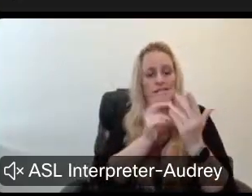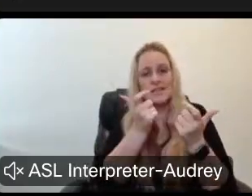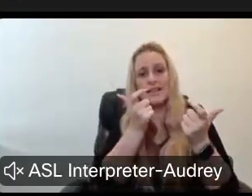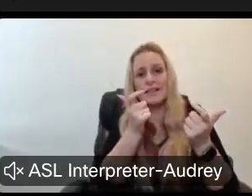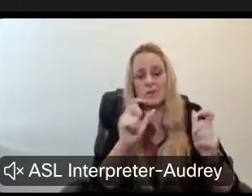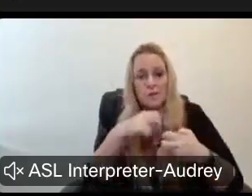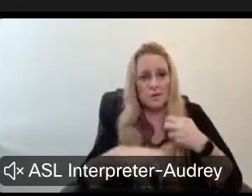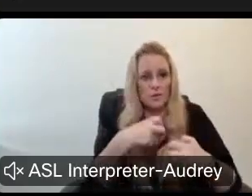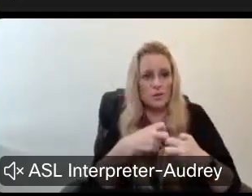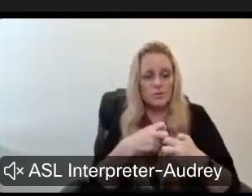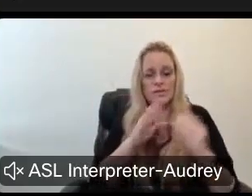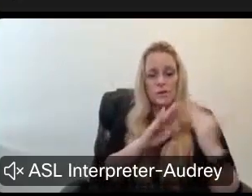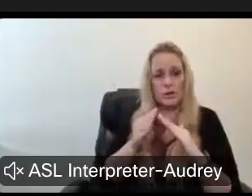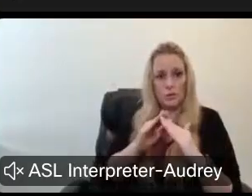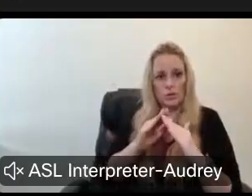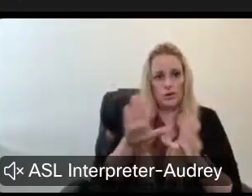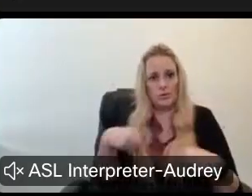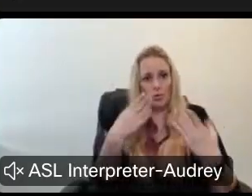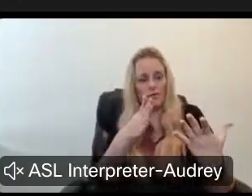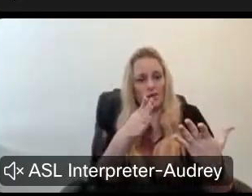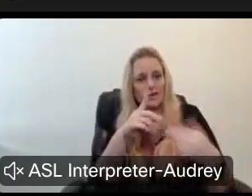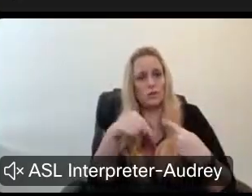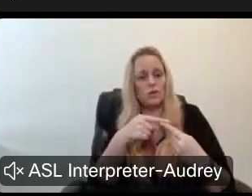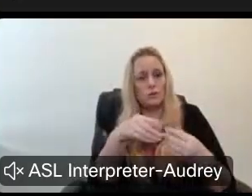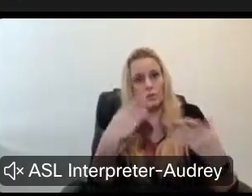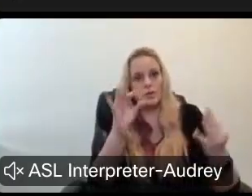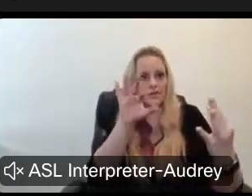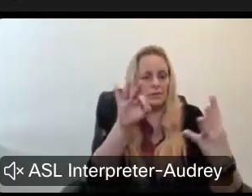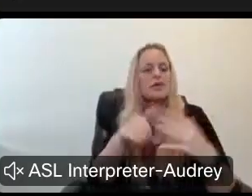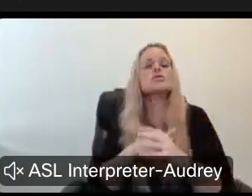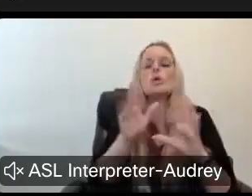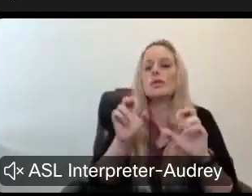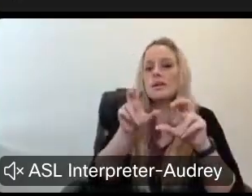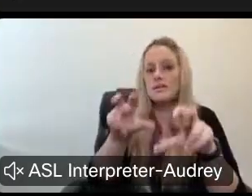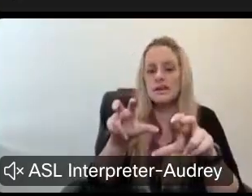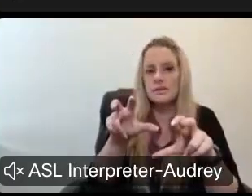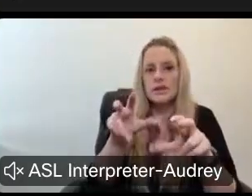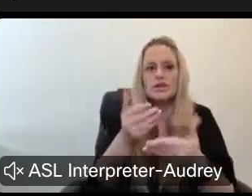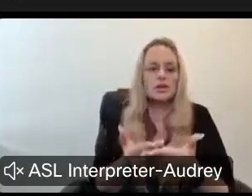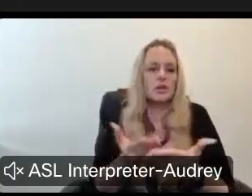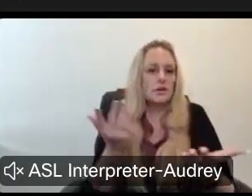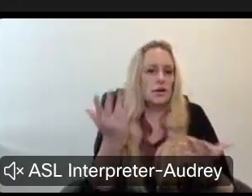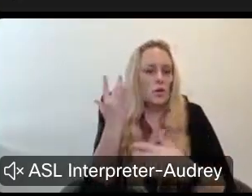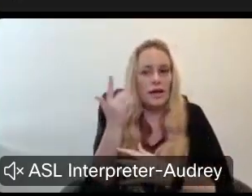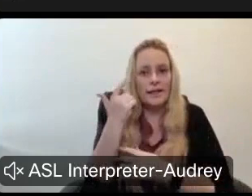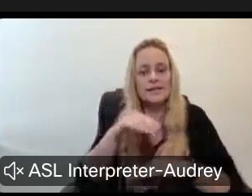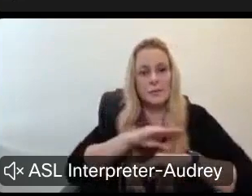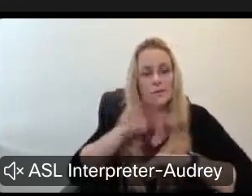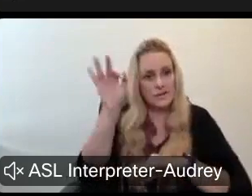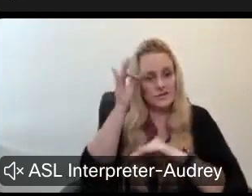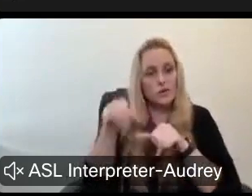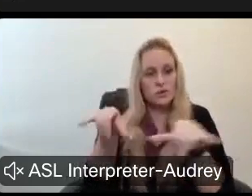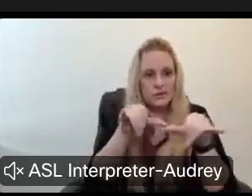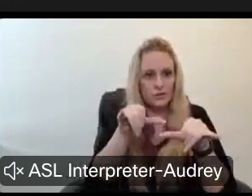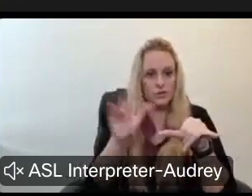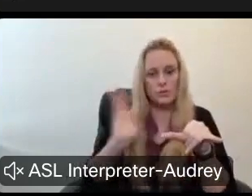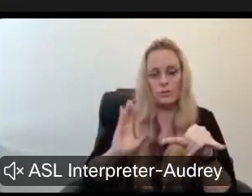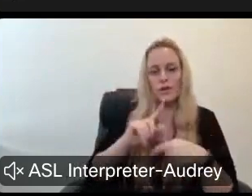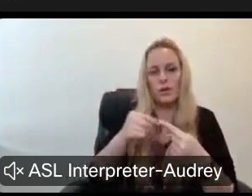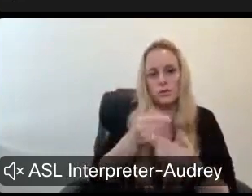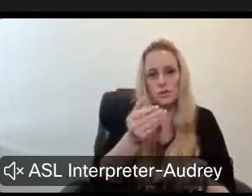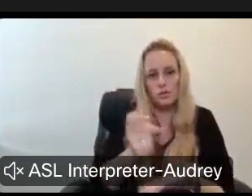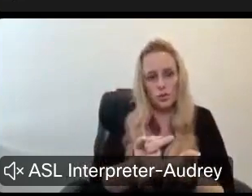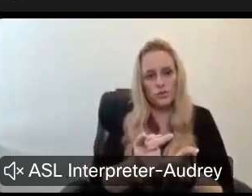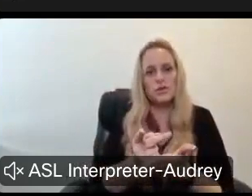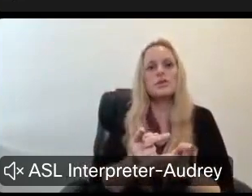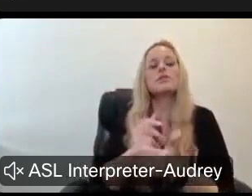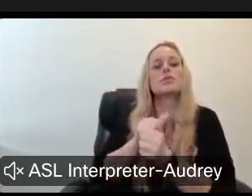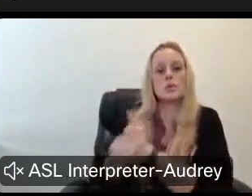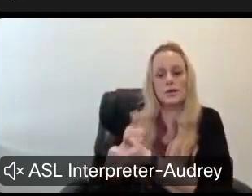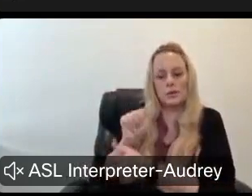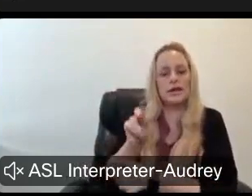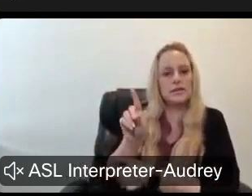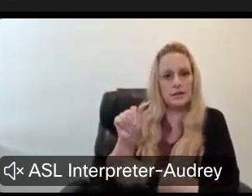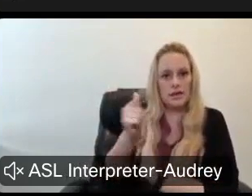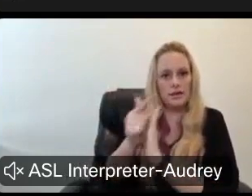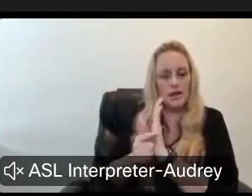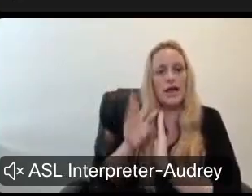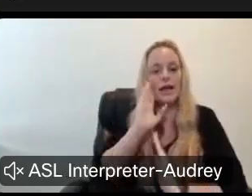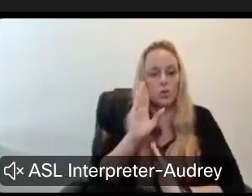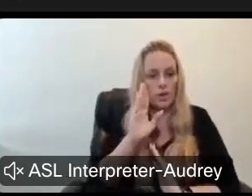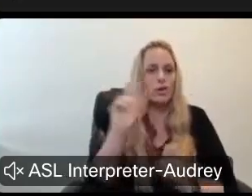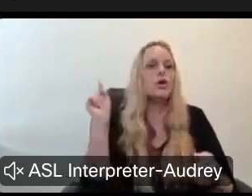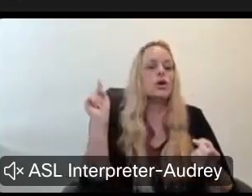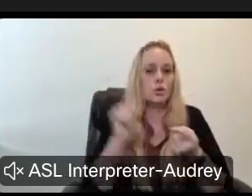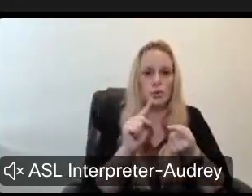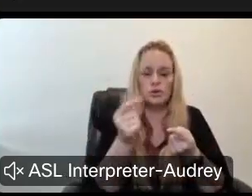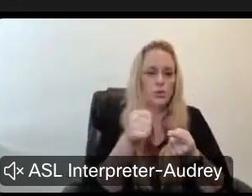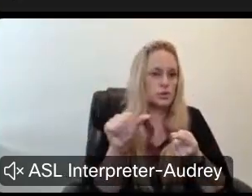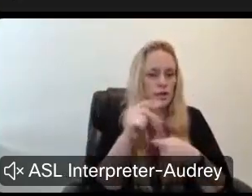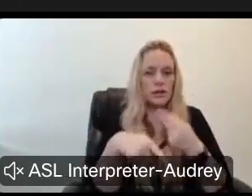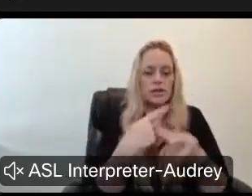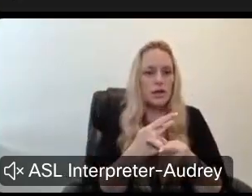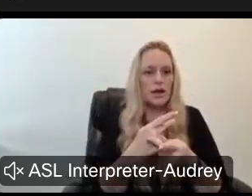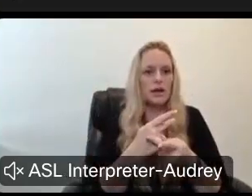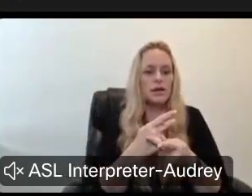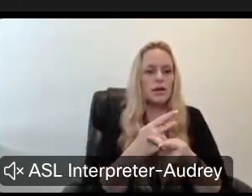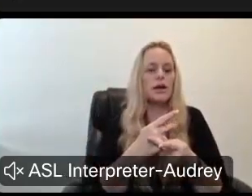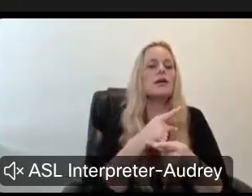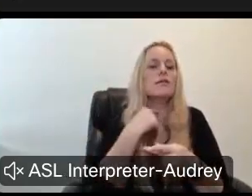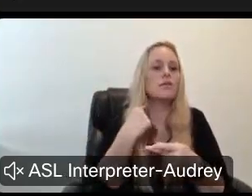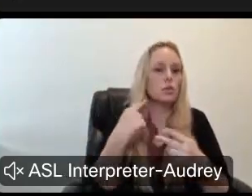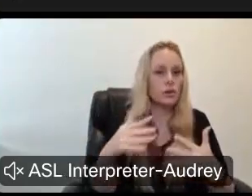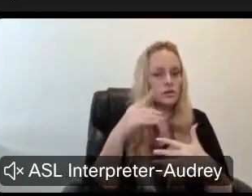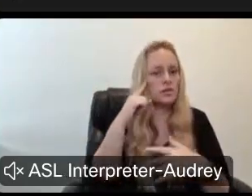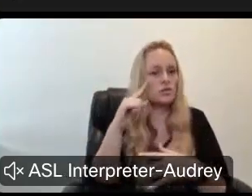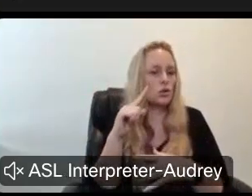Back. So the investment for this project is justified because it meets federal standards when this was approved with ADA compliance and it will it will reduce any type of liability that the city may face.